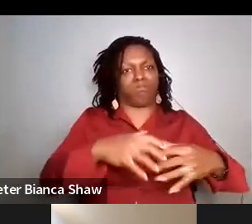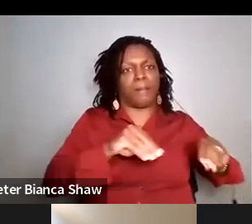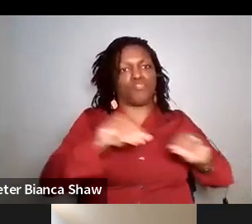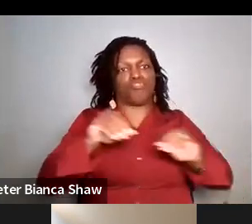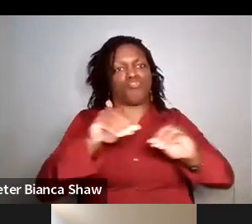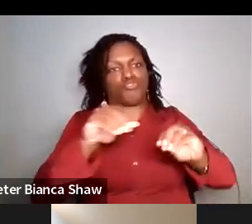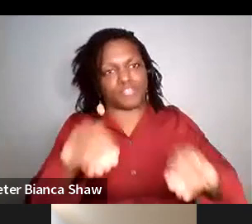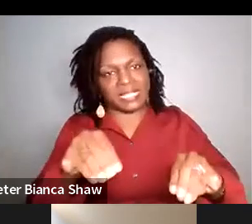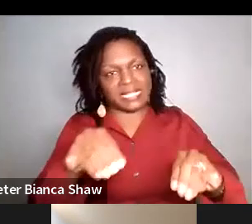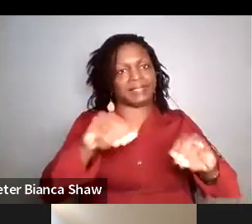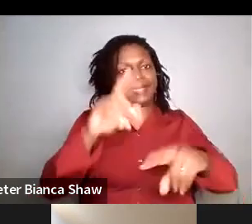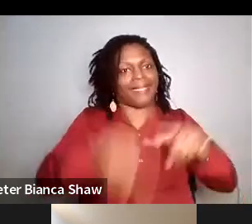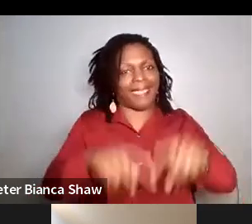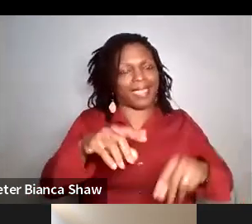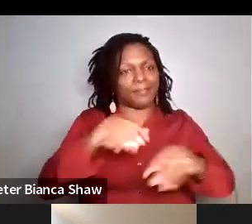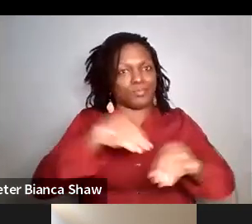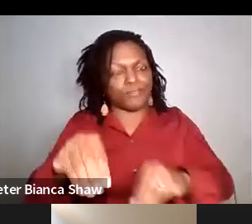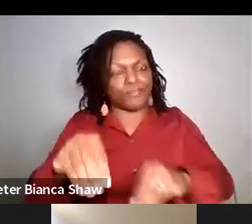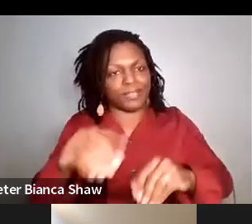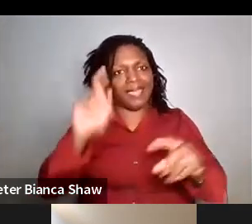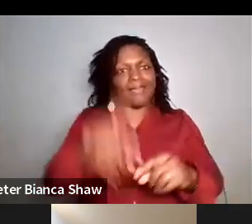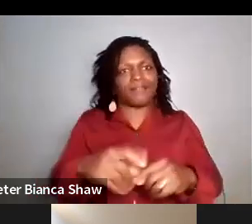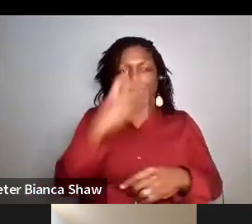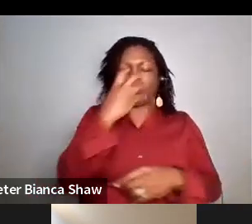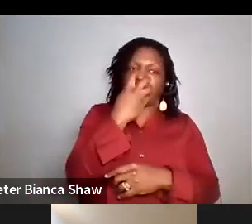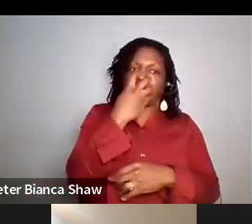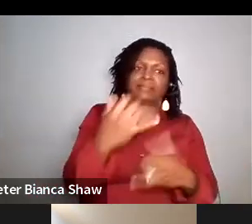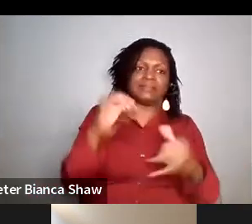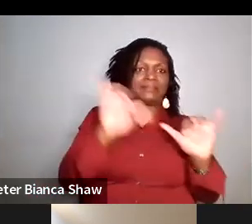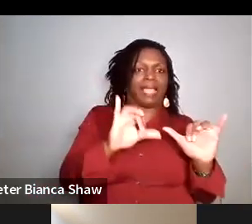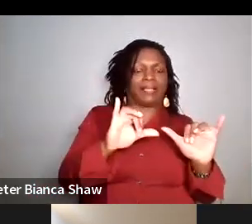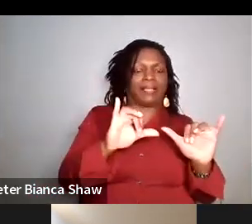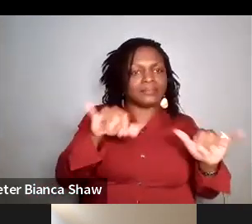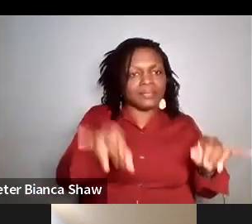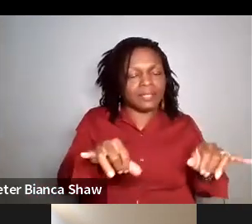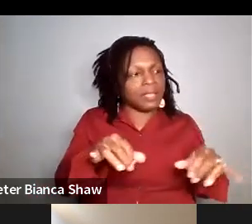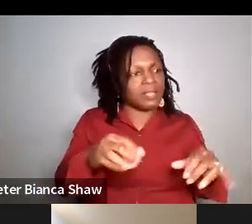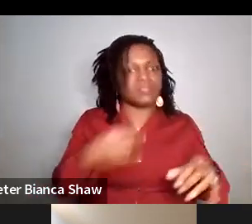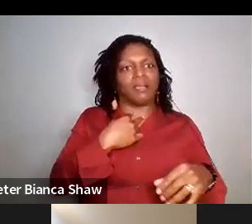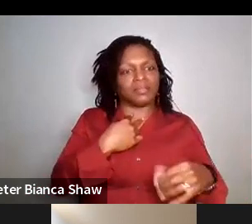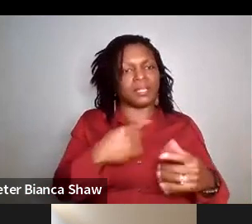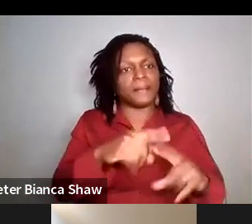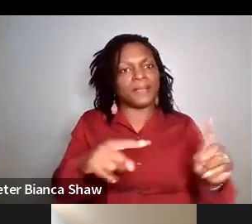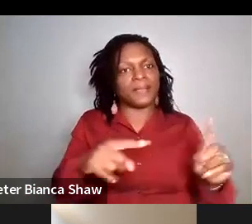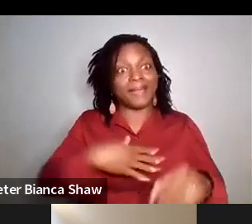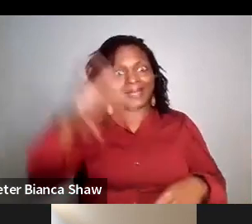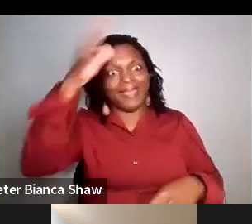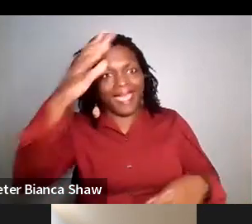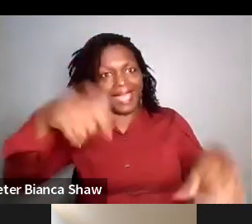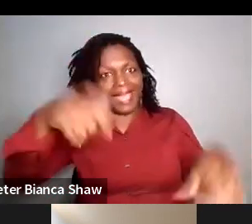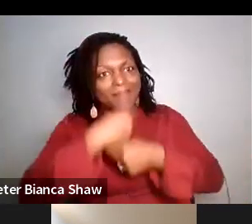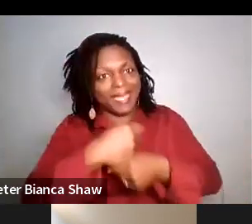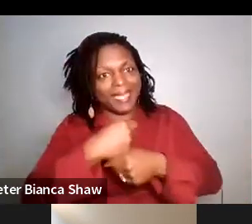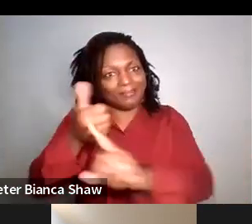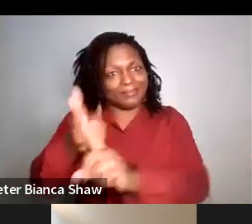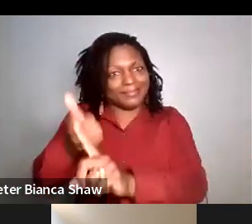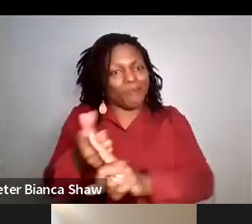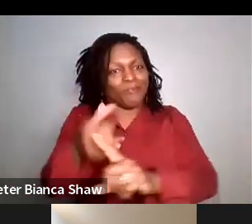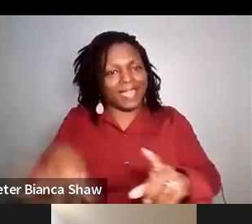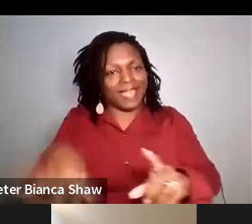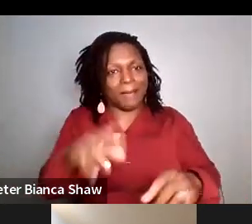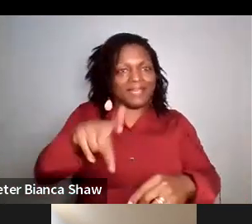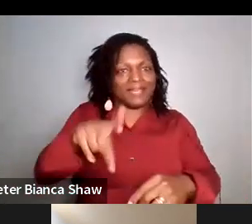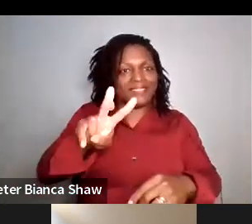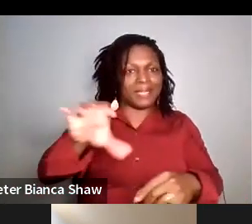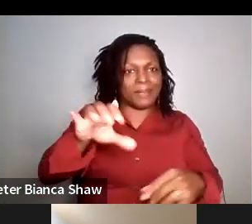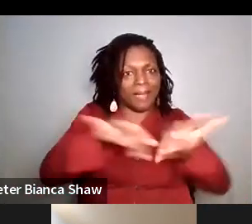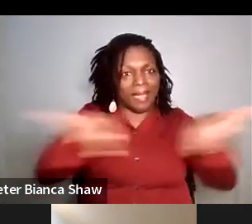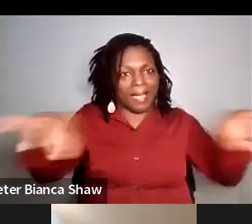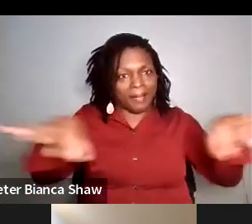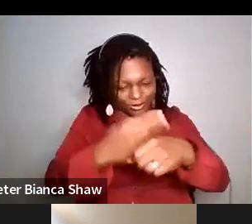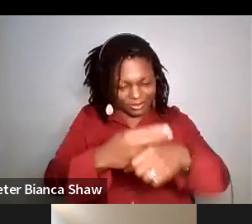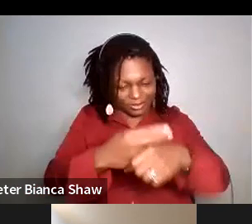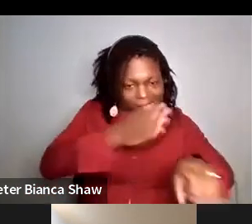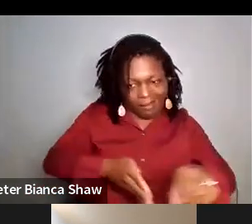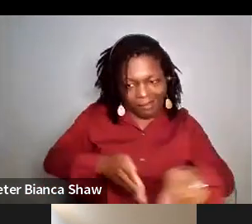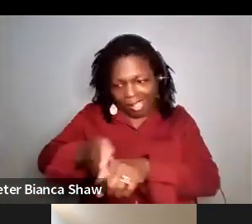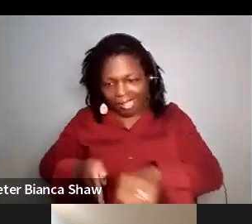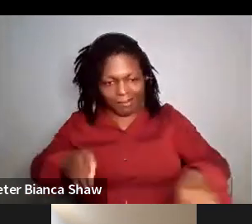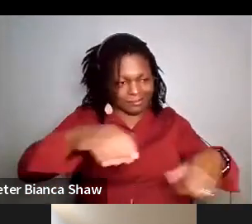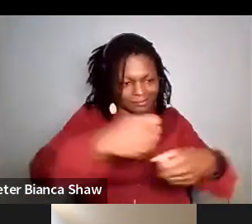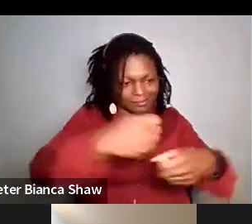Pipe and like what that he had in the shed outside right But it was such a cool thing because that was one way for us to relate and connect because he's a sports guy He likes to go outside and